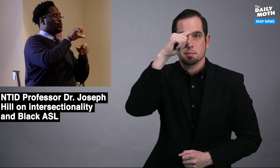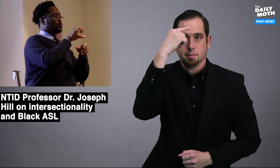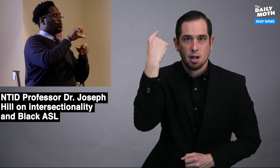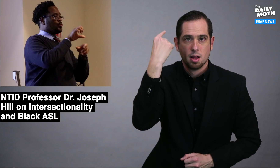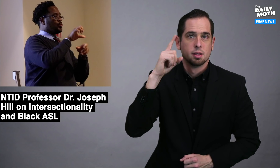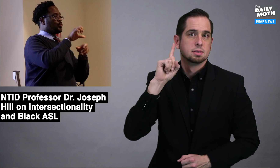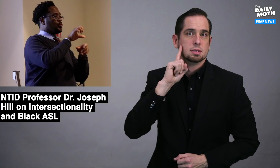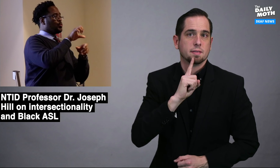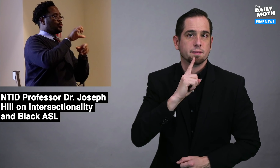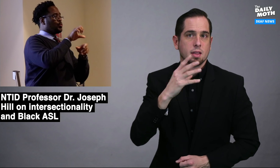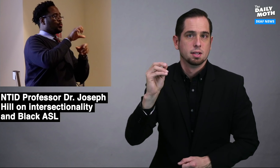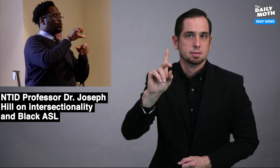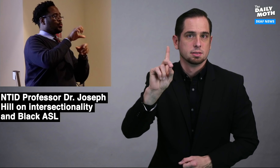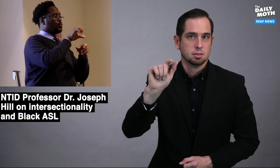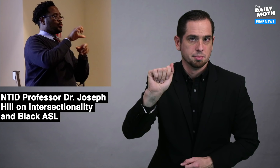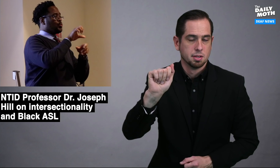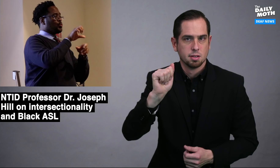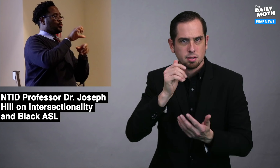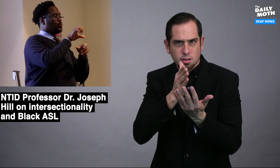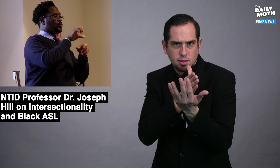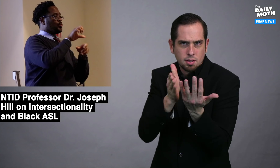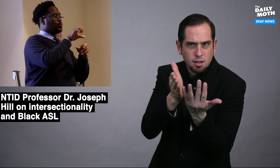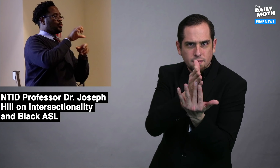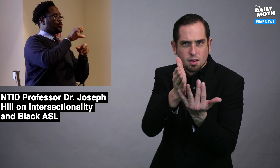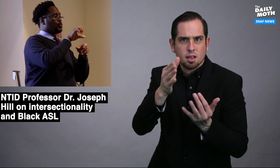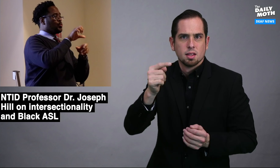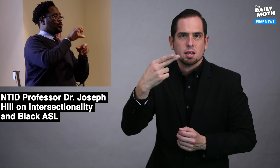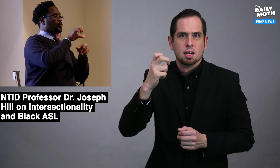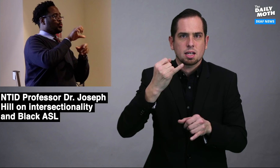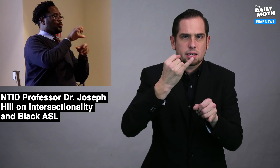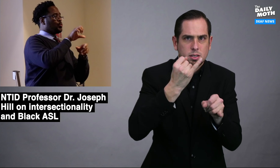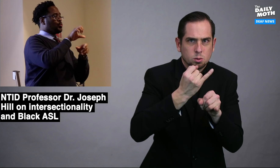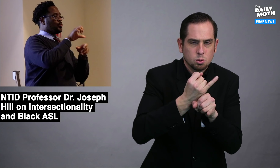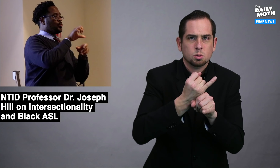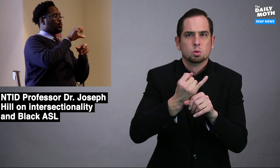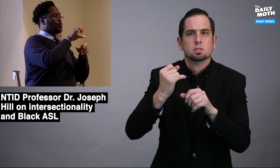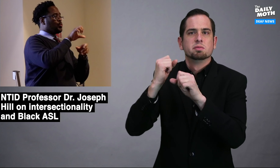"Black, Deaf, and Disabled: Navigating the Institutional,